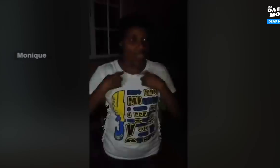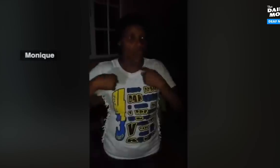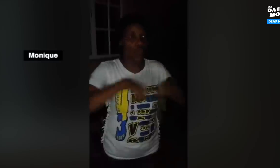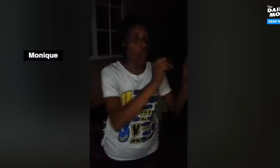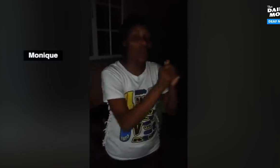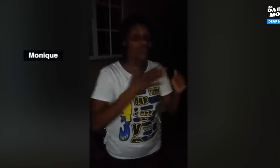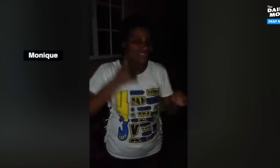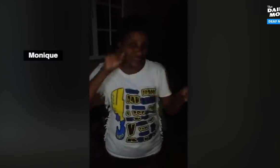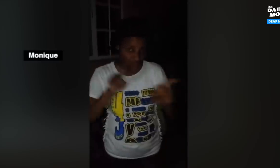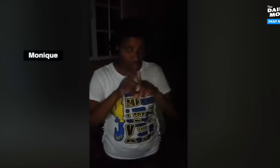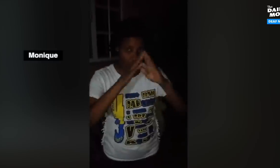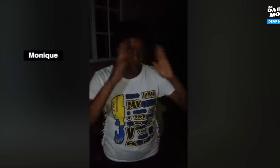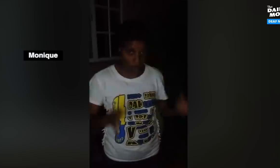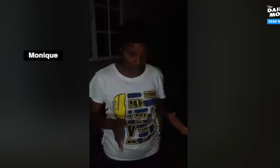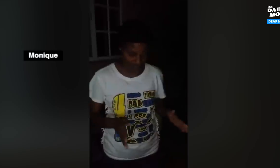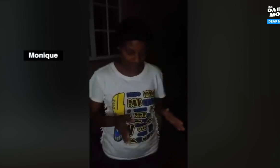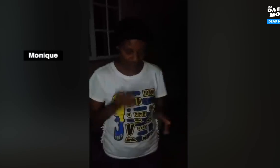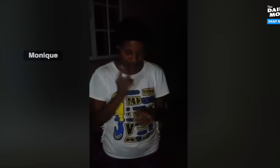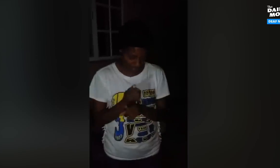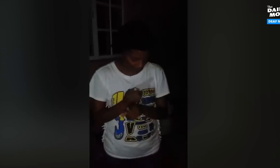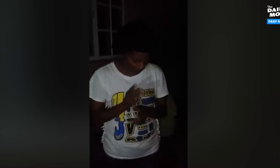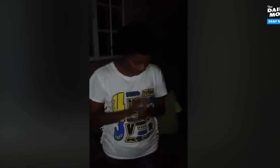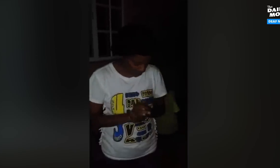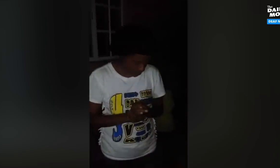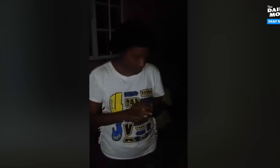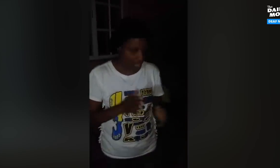I went to my sister's house, right.